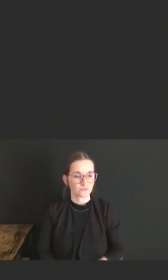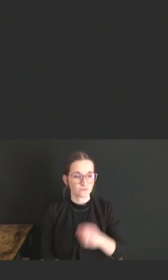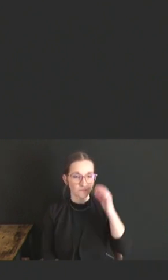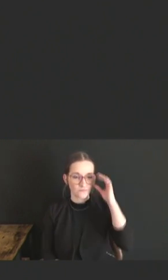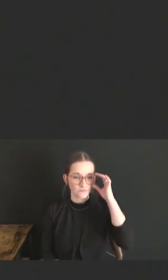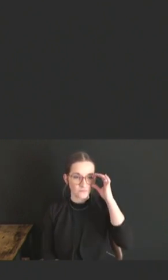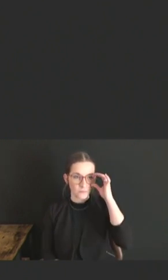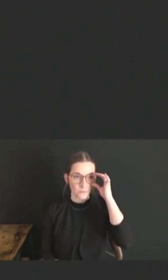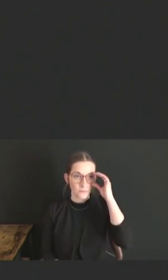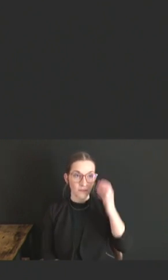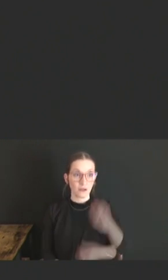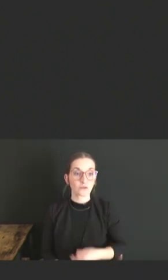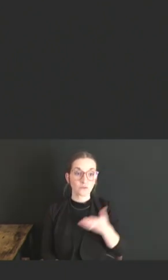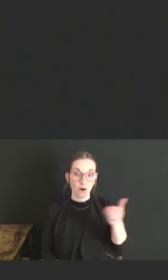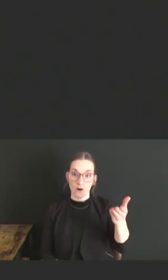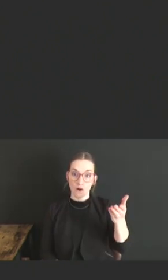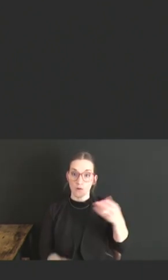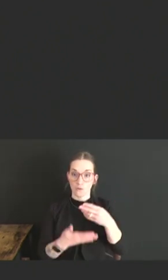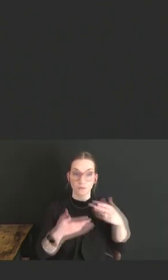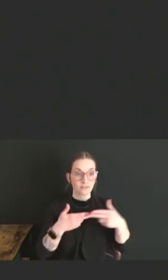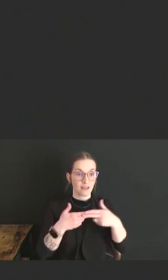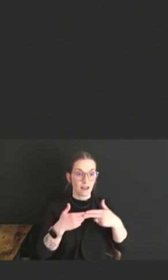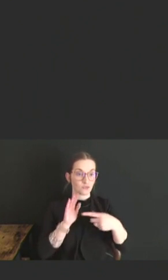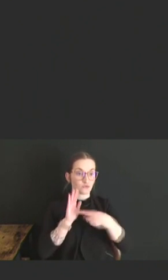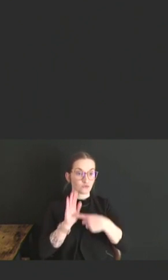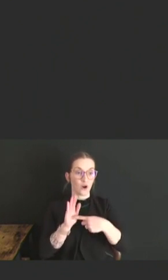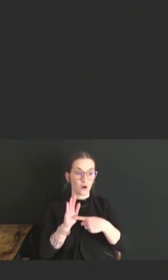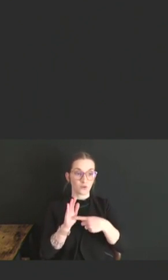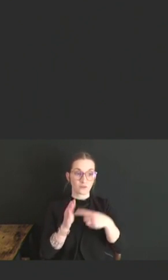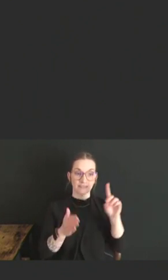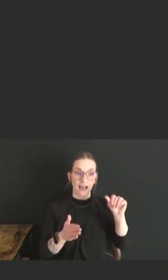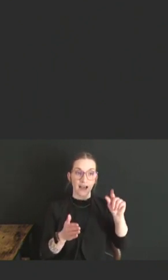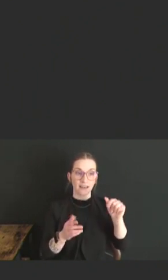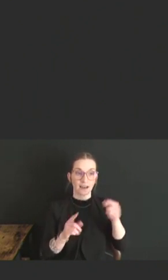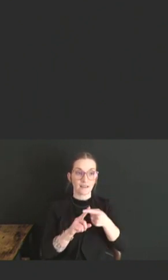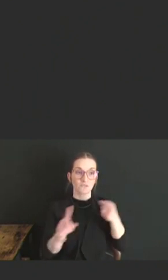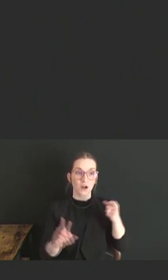Here, this slide shows the findings from the EuroQol measurement of patient health-related